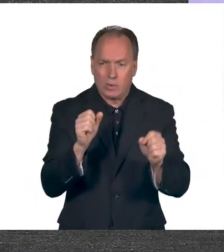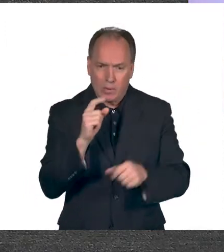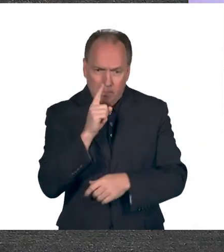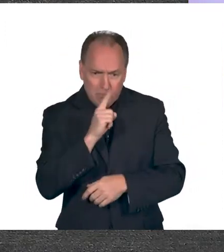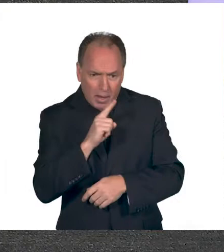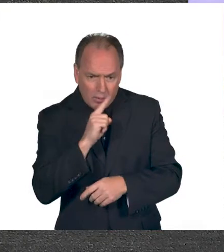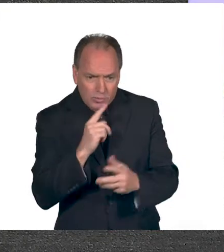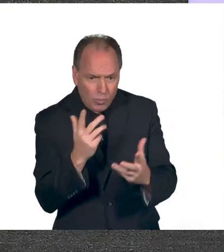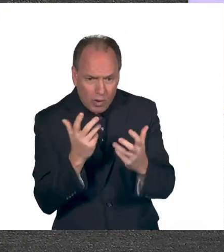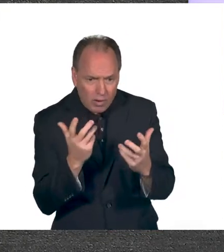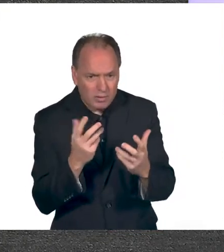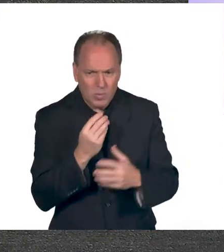He wants to get warm too.